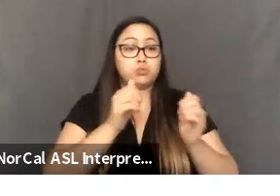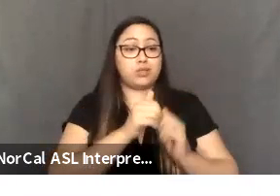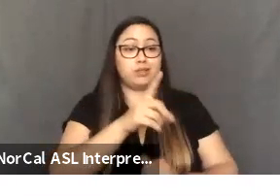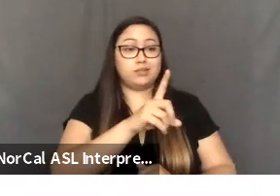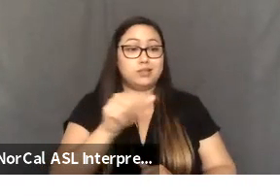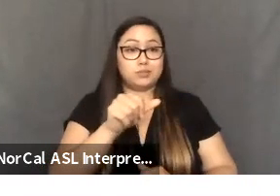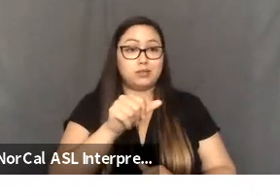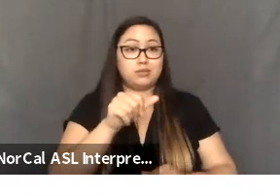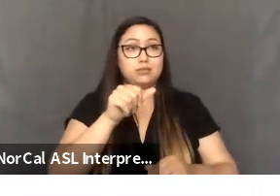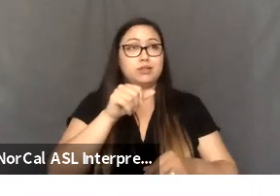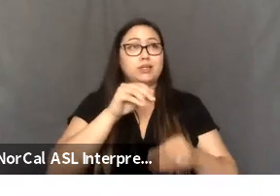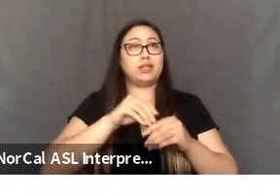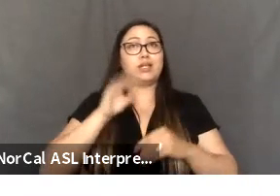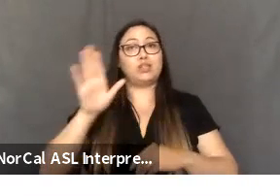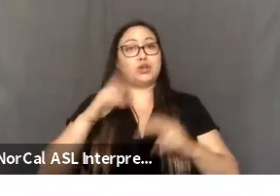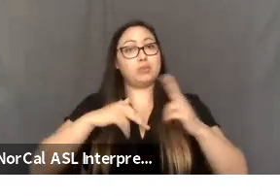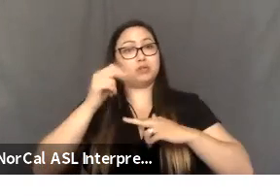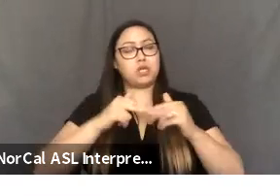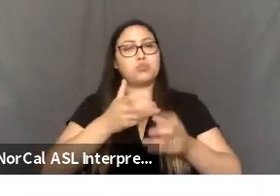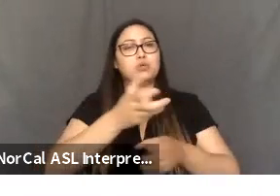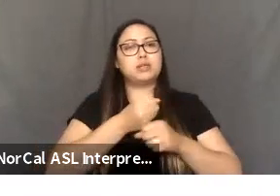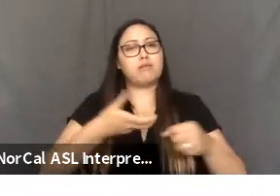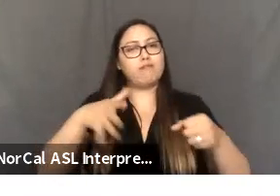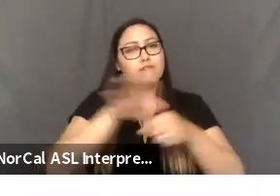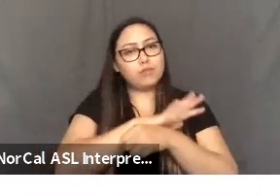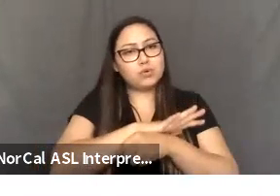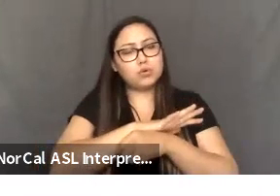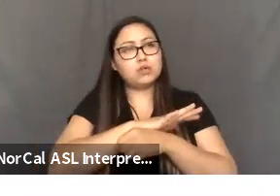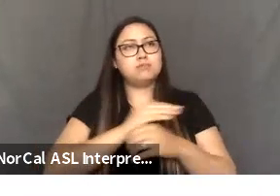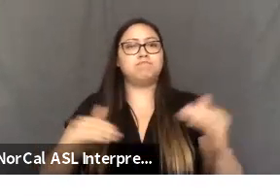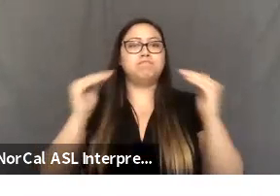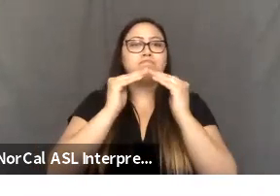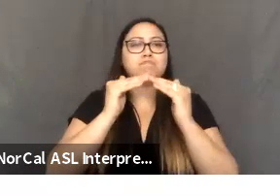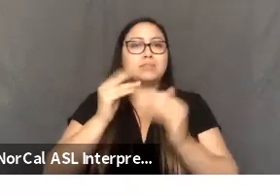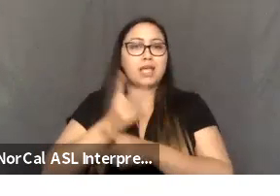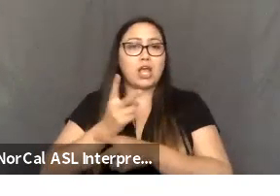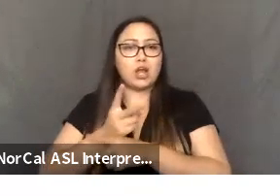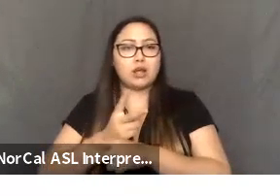organization received equitable care as compared to those without disabilities. Because if you have